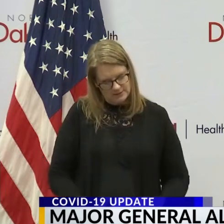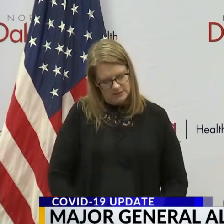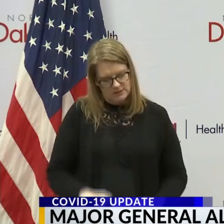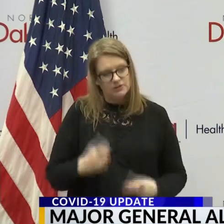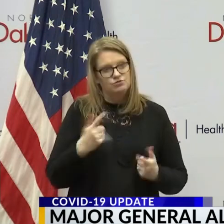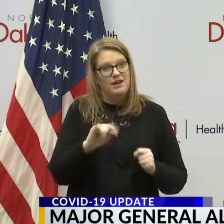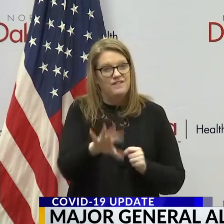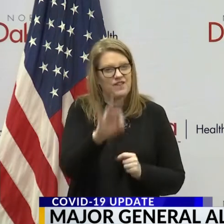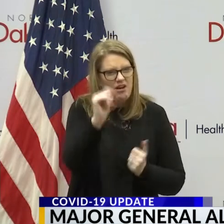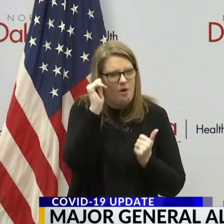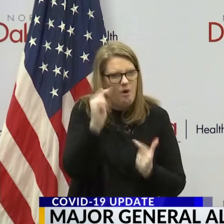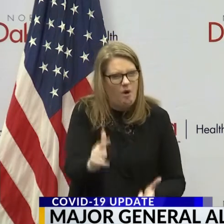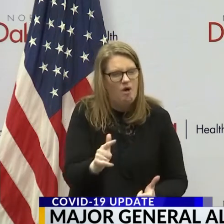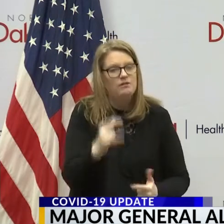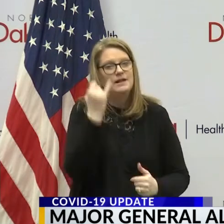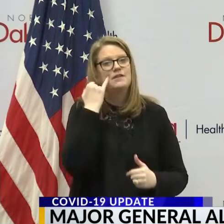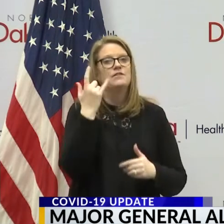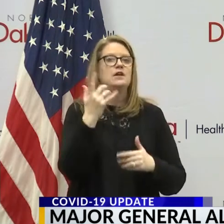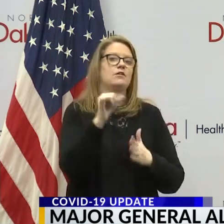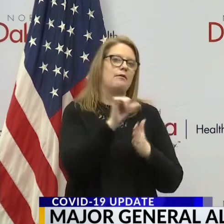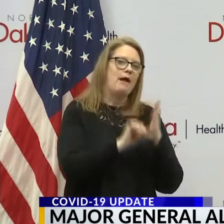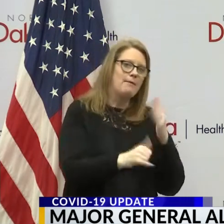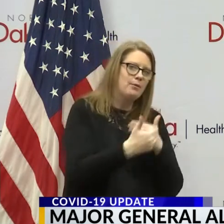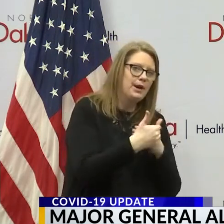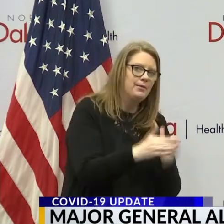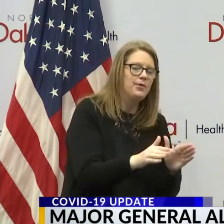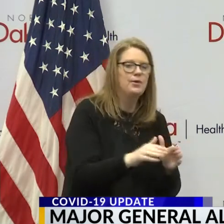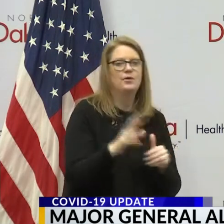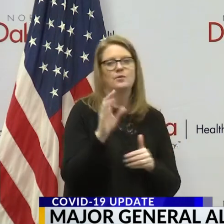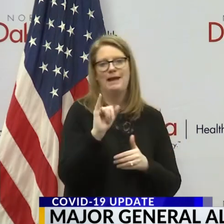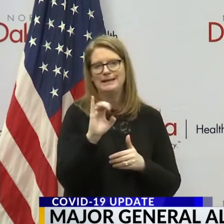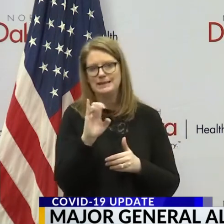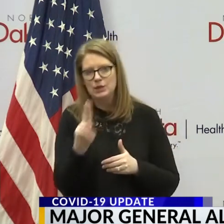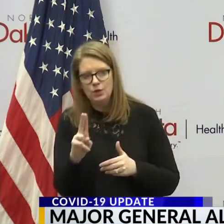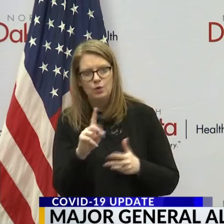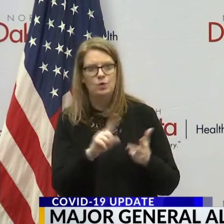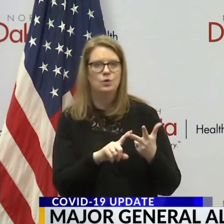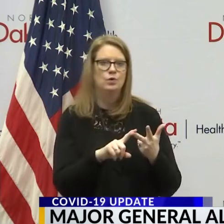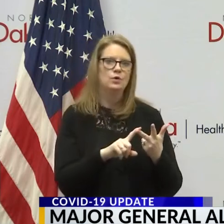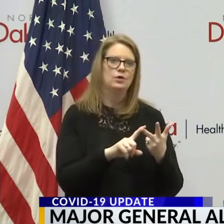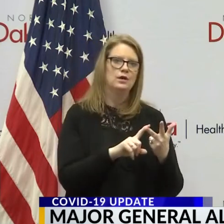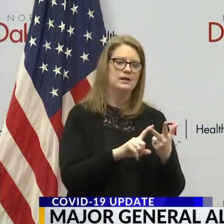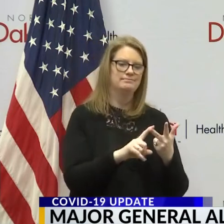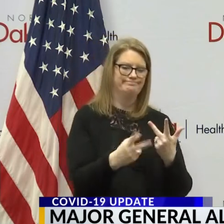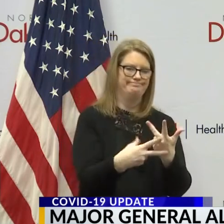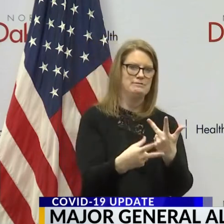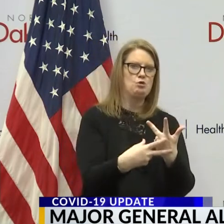A LOT. AS WE HAVE DRILLED DOWN EVEN DEEPER ON WHERE ALL THE